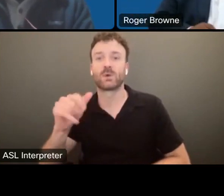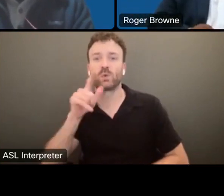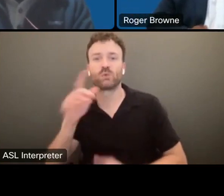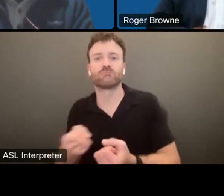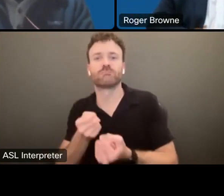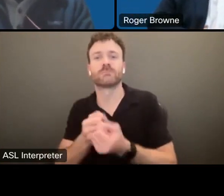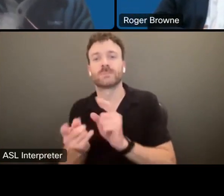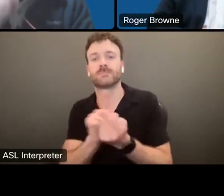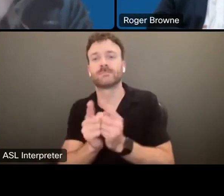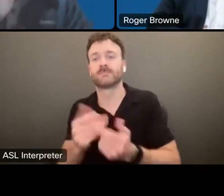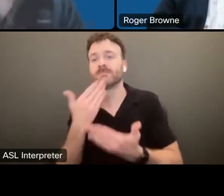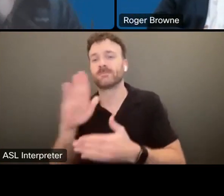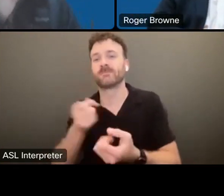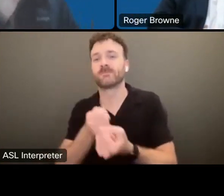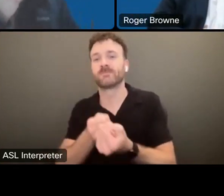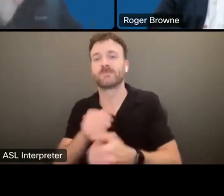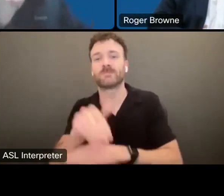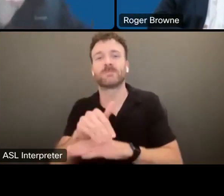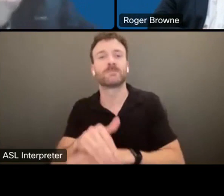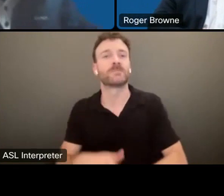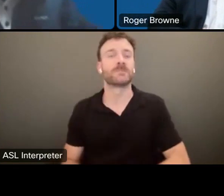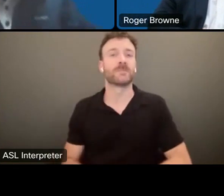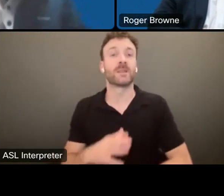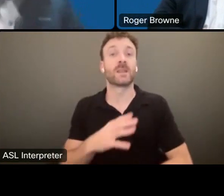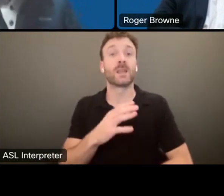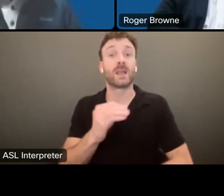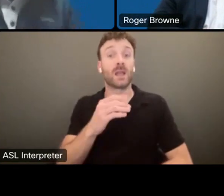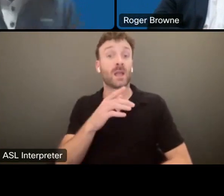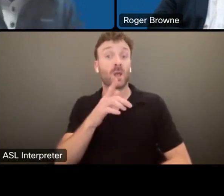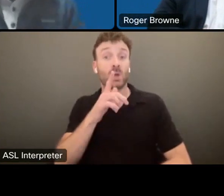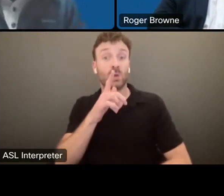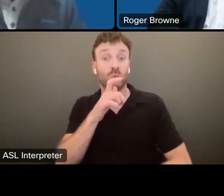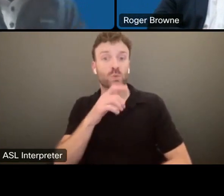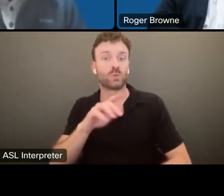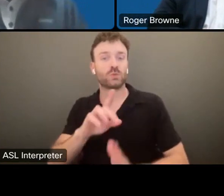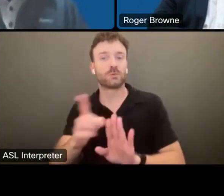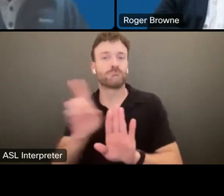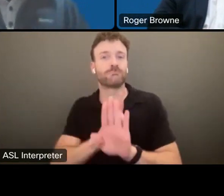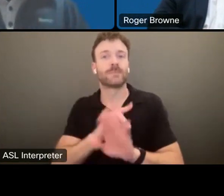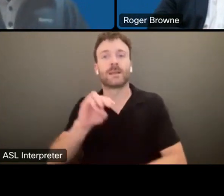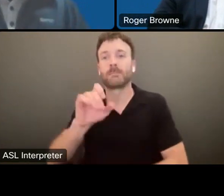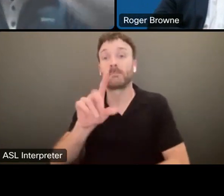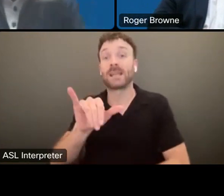Thank you so much for your support this evening. And for someone else who's been behind the scenes, Mandy from technology services that's